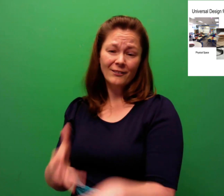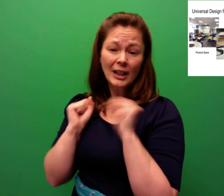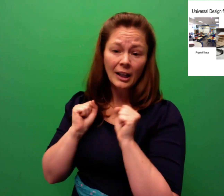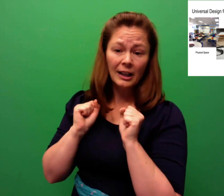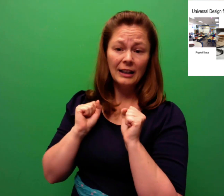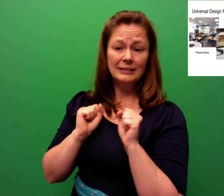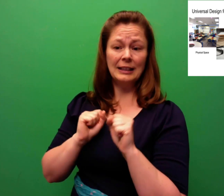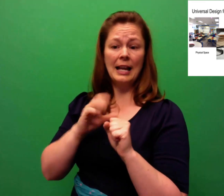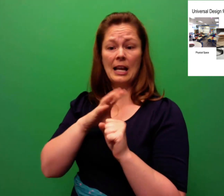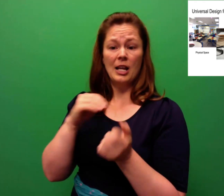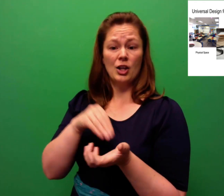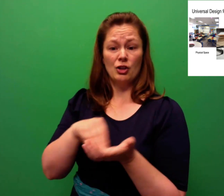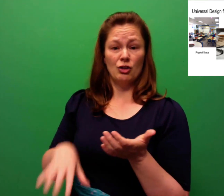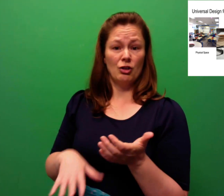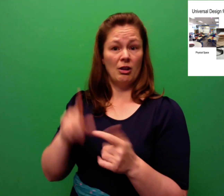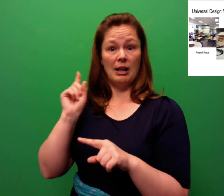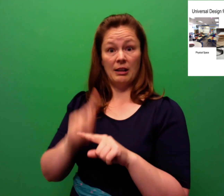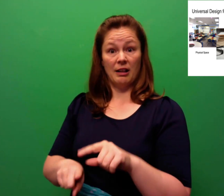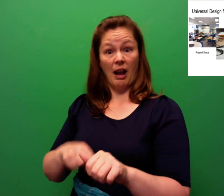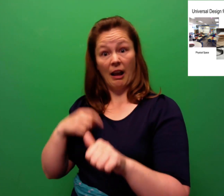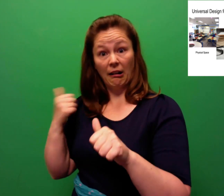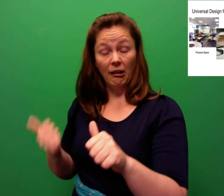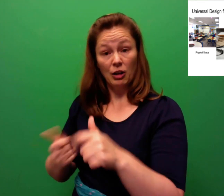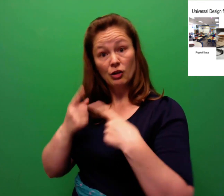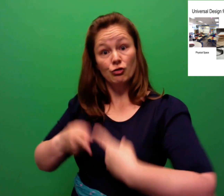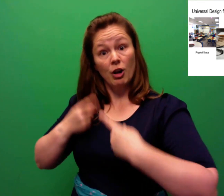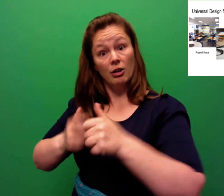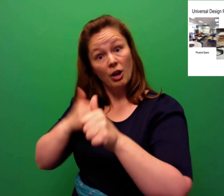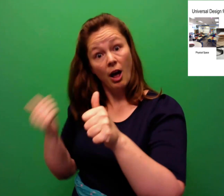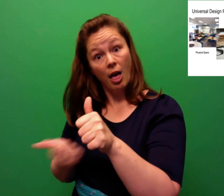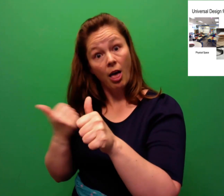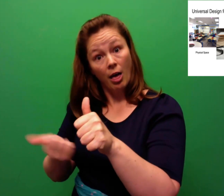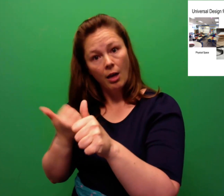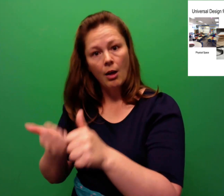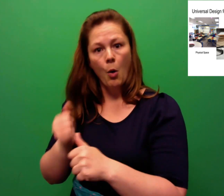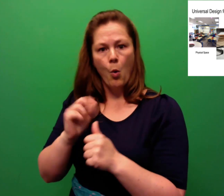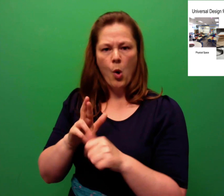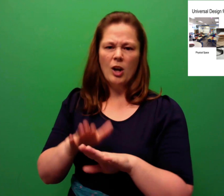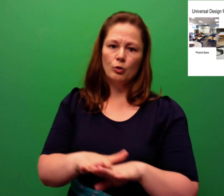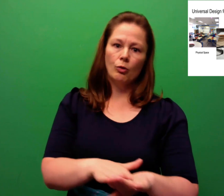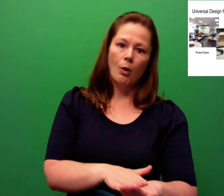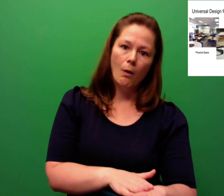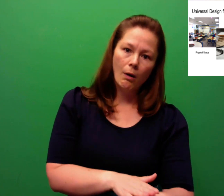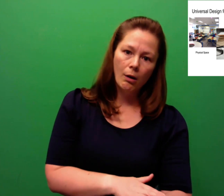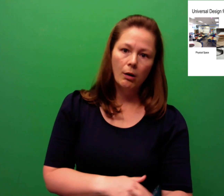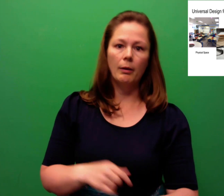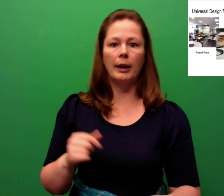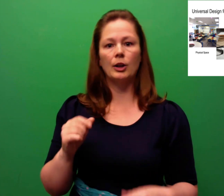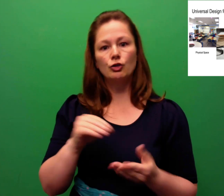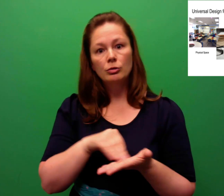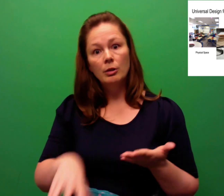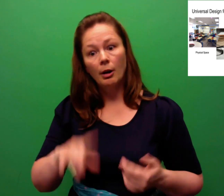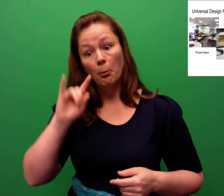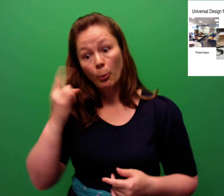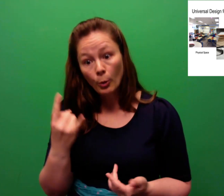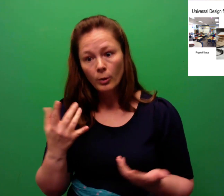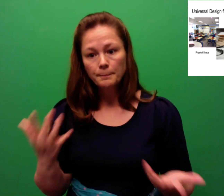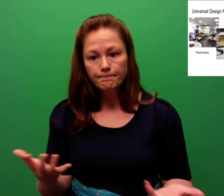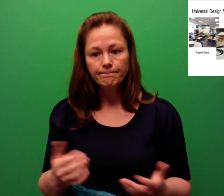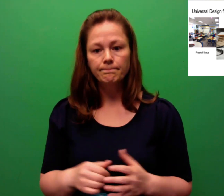of the curriculum, it's too fast and students can't keep up or it's too slow